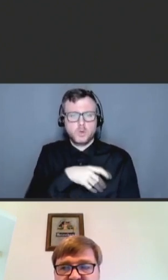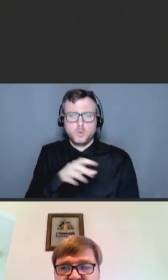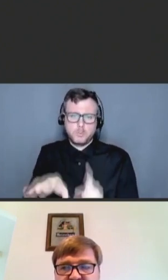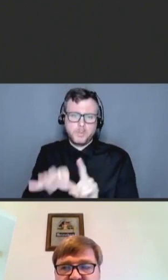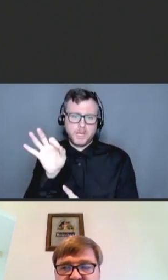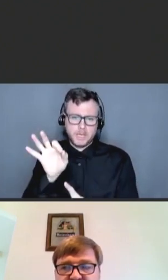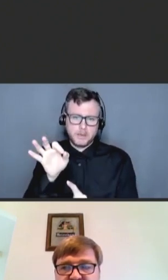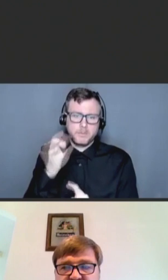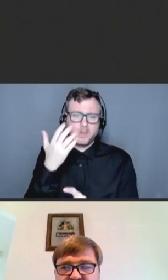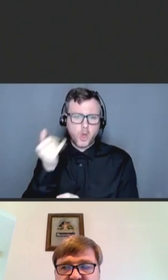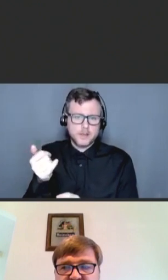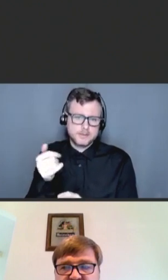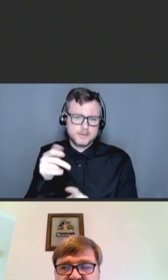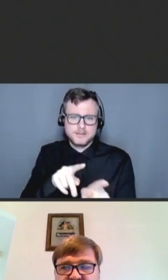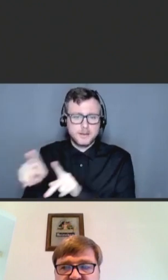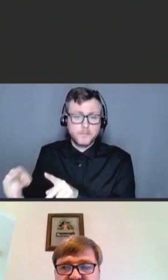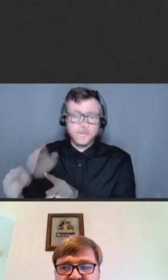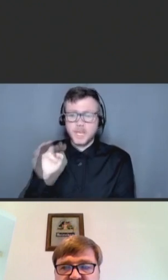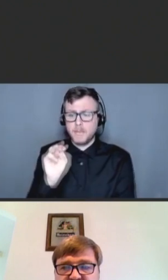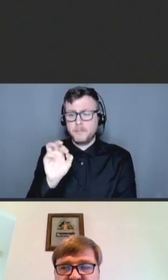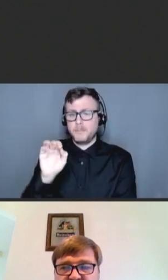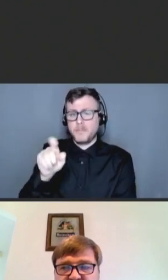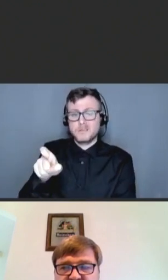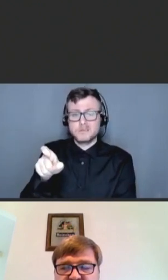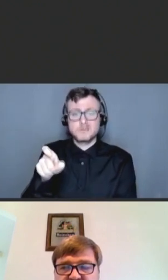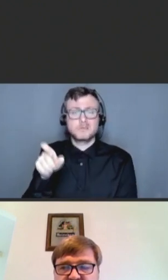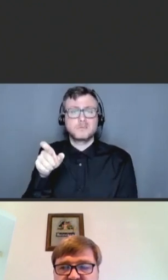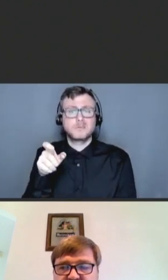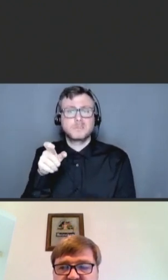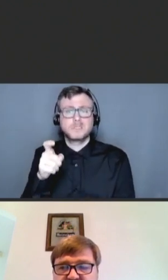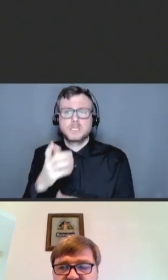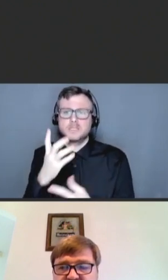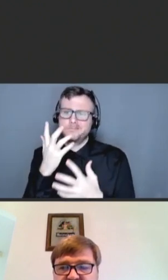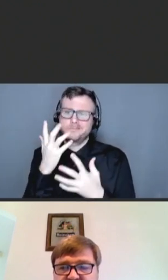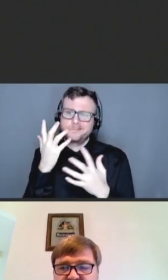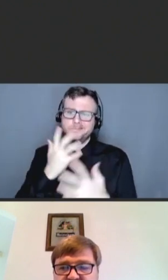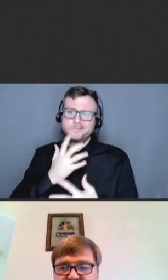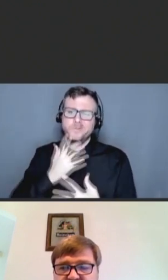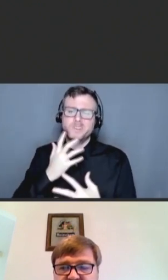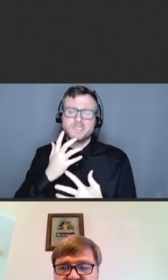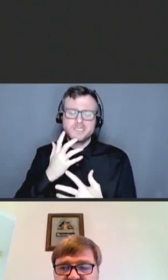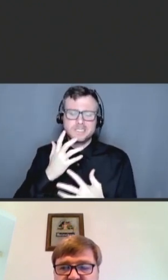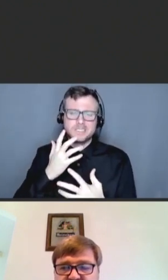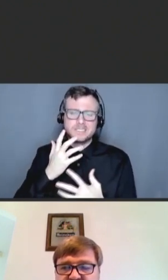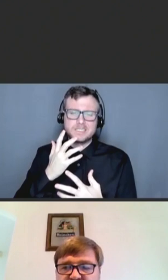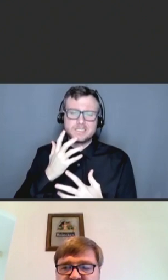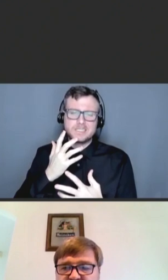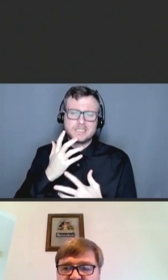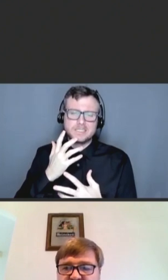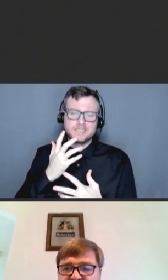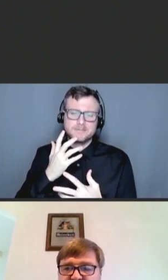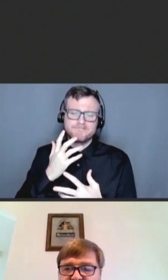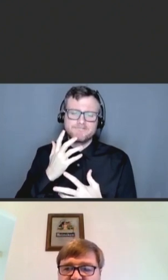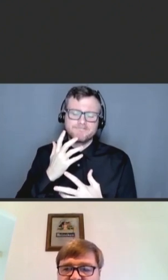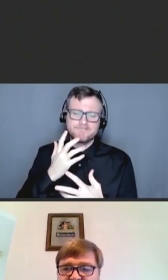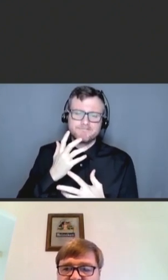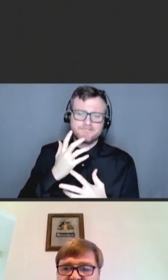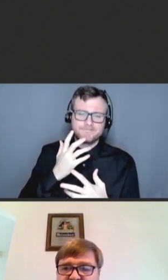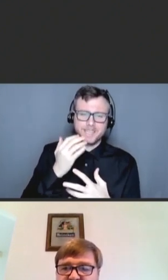also a lesson from m-pox being how fortunate we were to have, even if scarce -- initially scarce